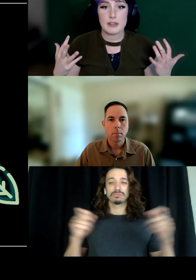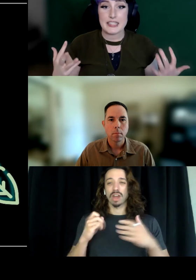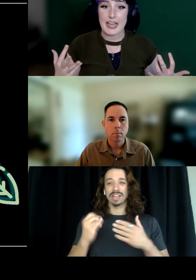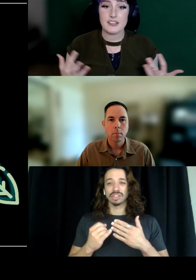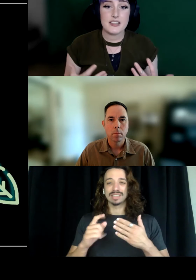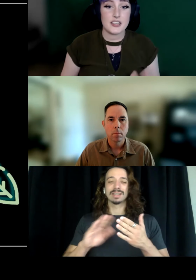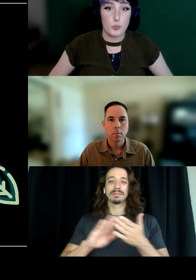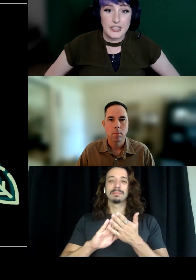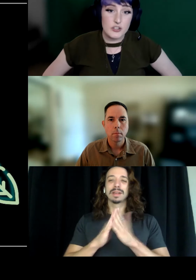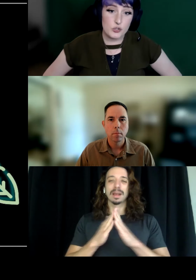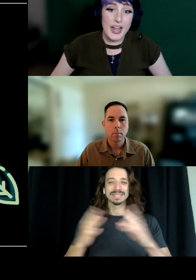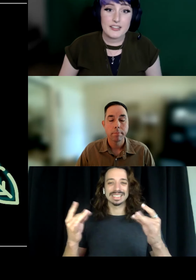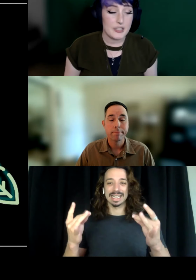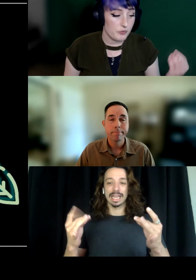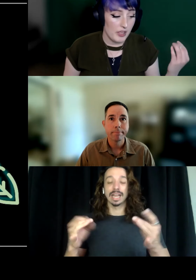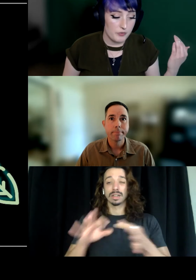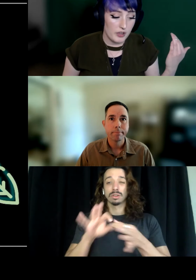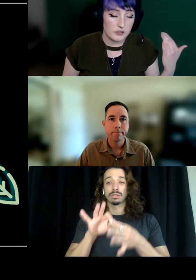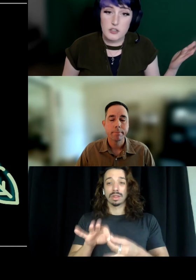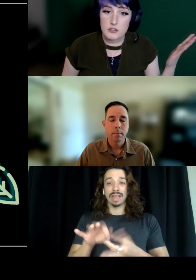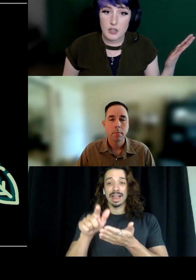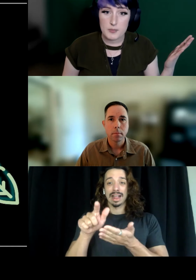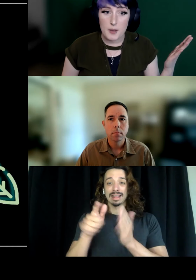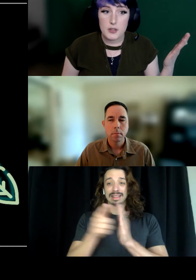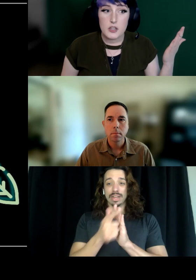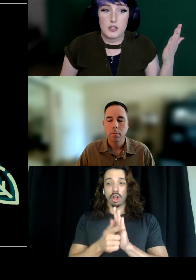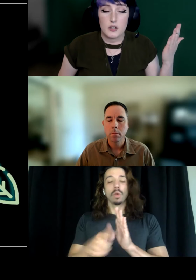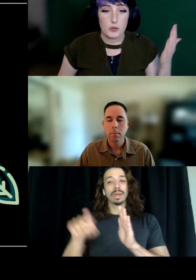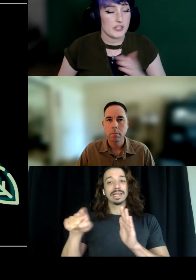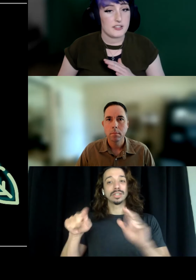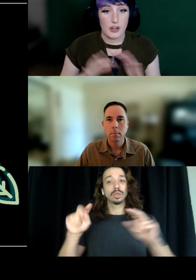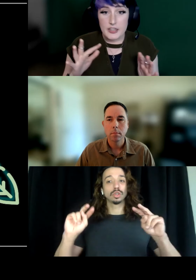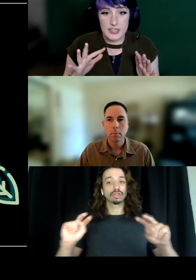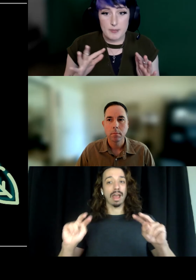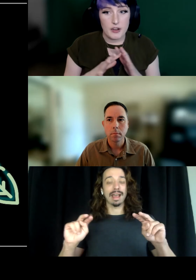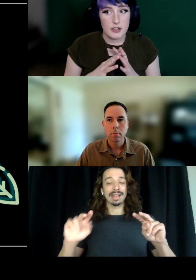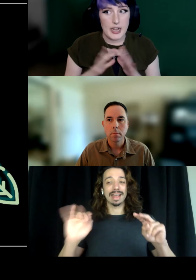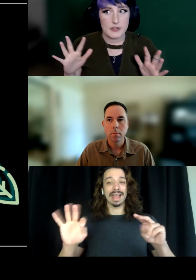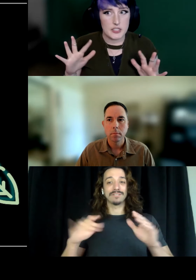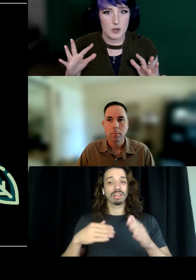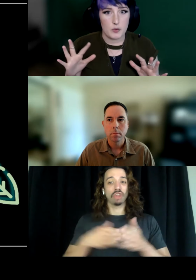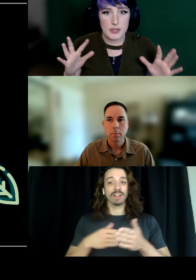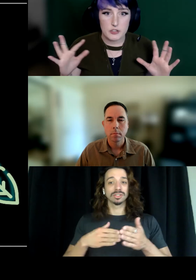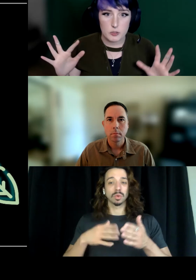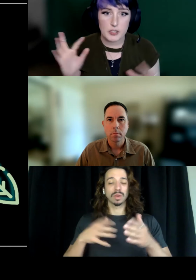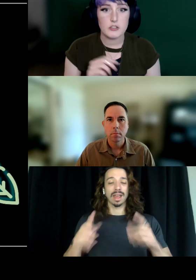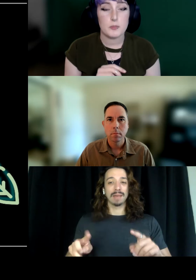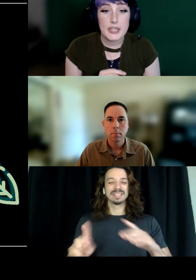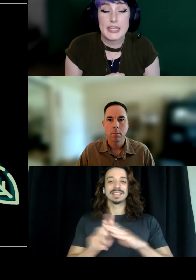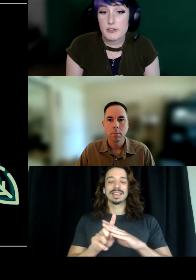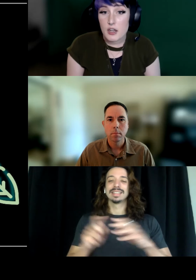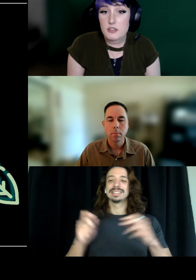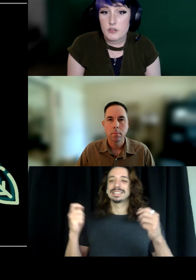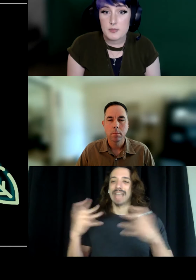thinking about legalities, like we need to track, like, if a lawsuit comes up, which it's scary to think about and like, obviously, I don't want to be like doom and gloom, but like if a lawsuit